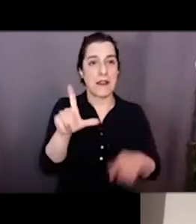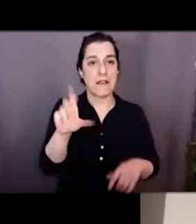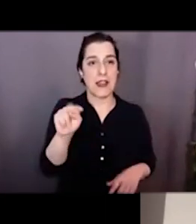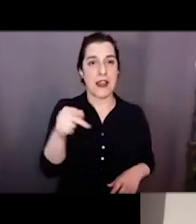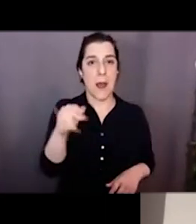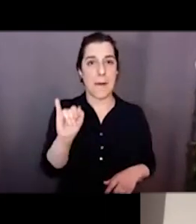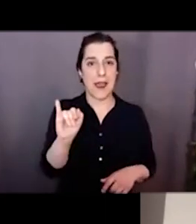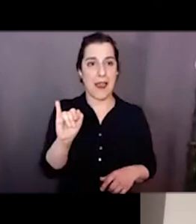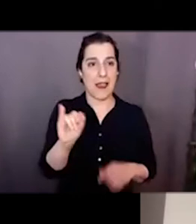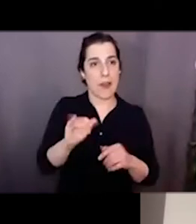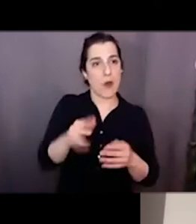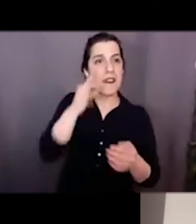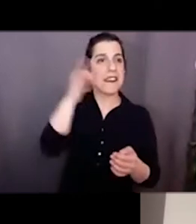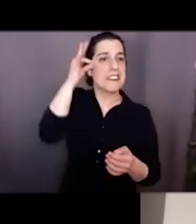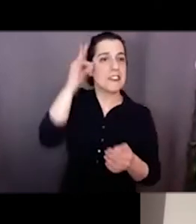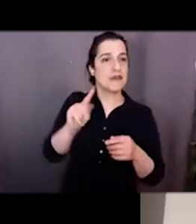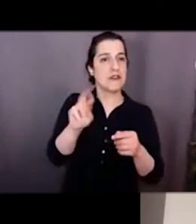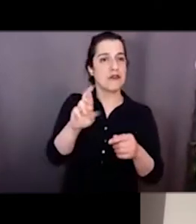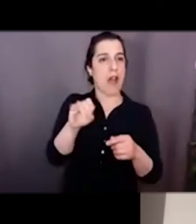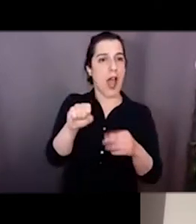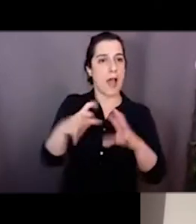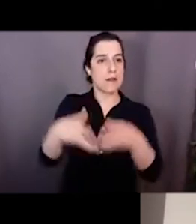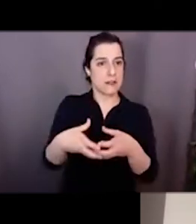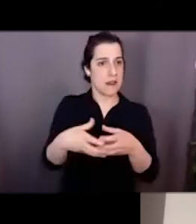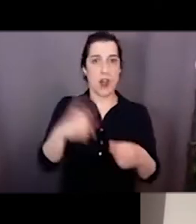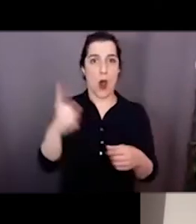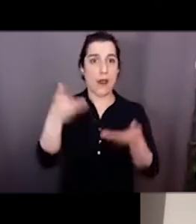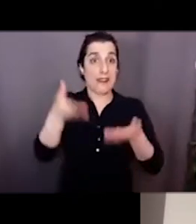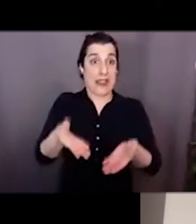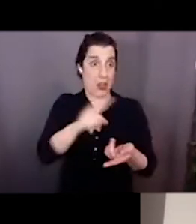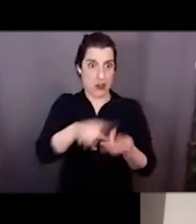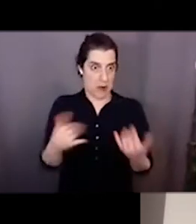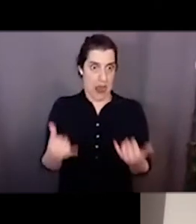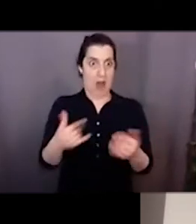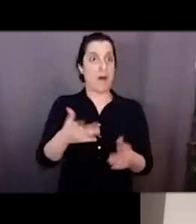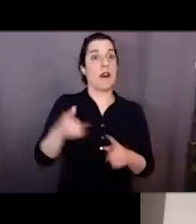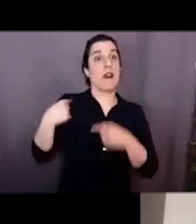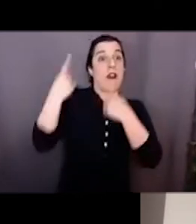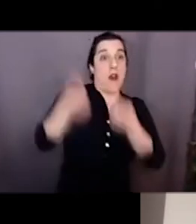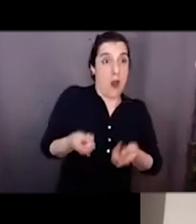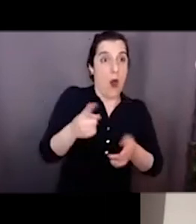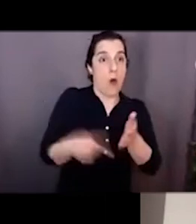which is, um, the indigenous tribes that were, uh, present and had always been present.